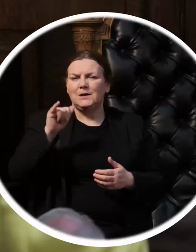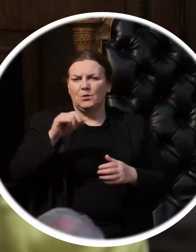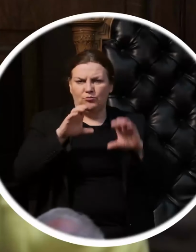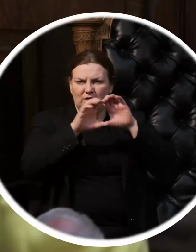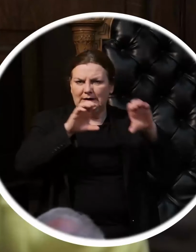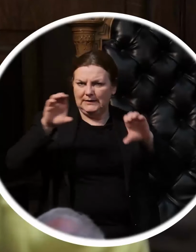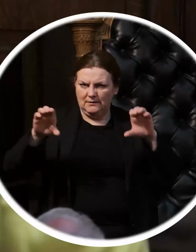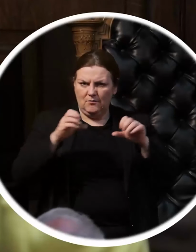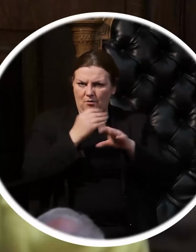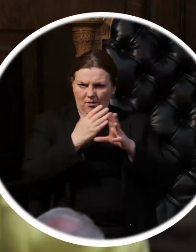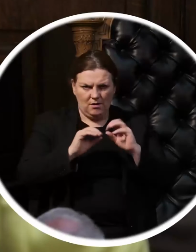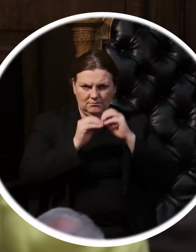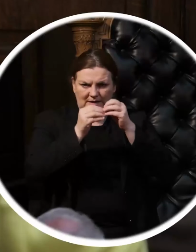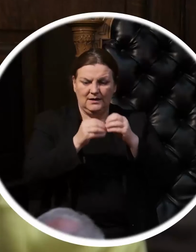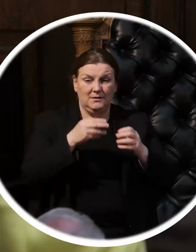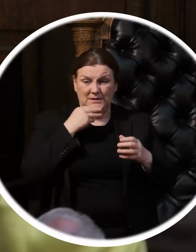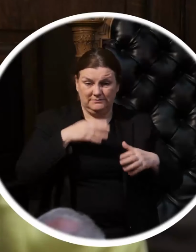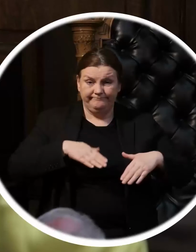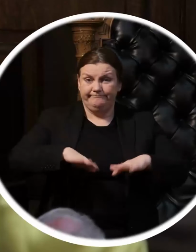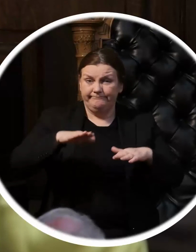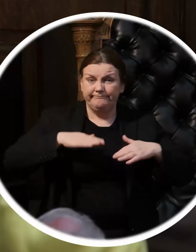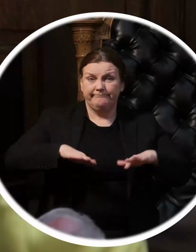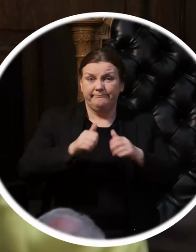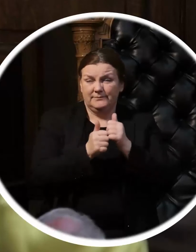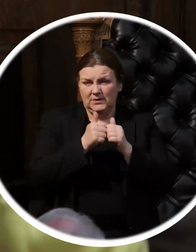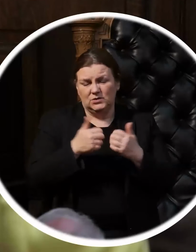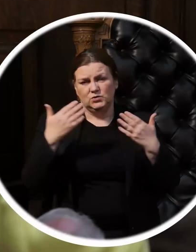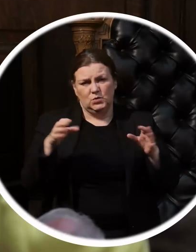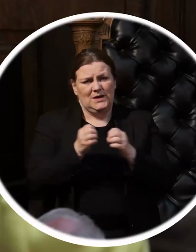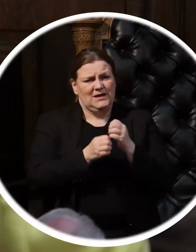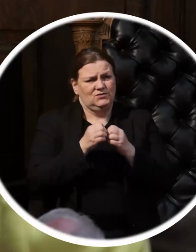Again, a testament to engineering and industrial mass manufacturing.